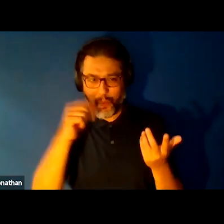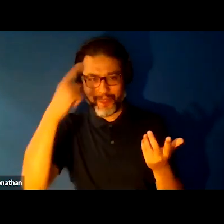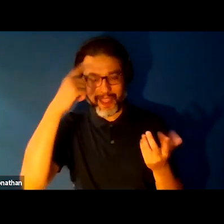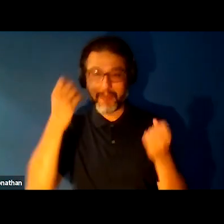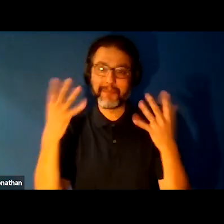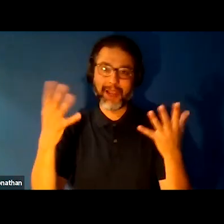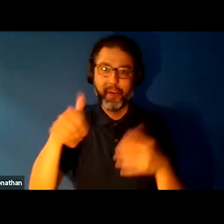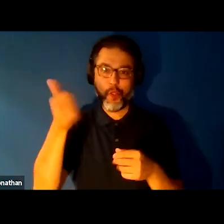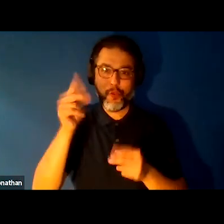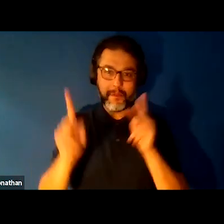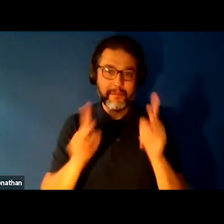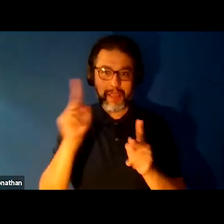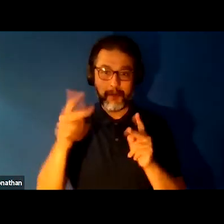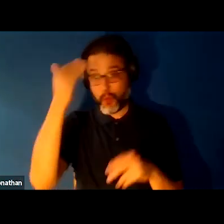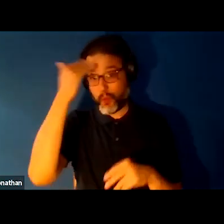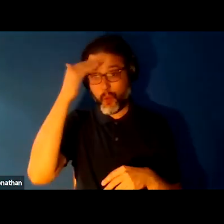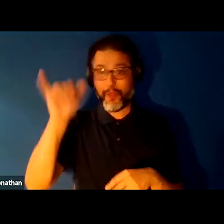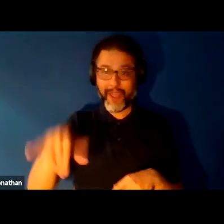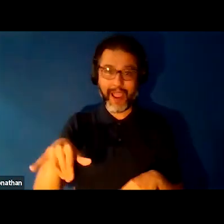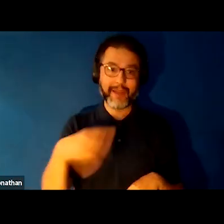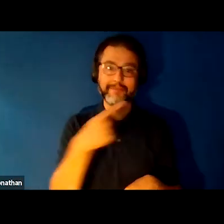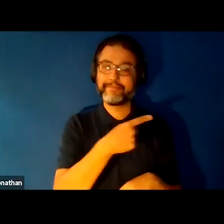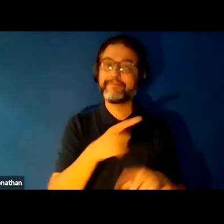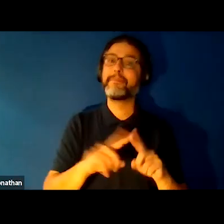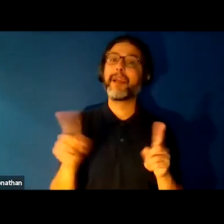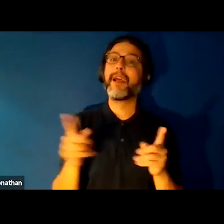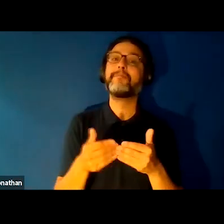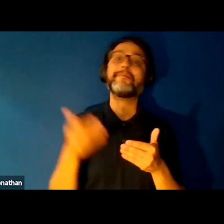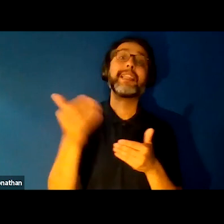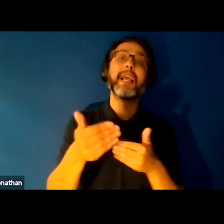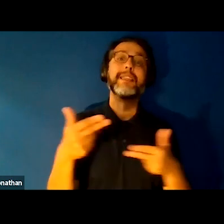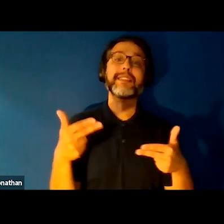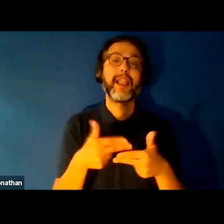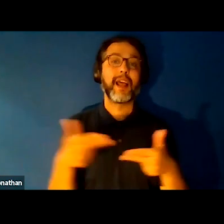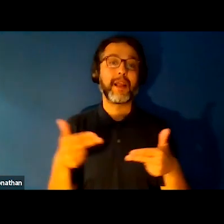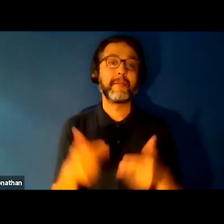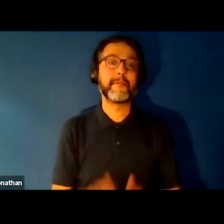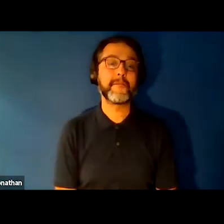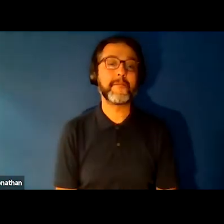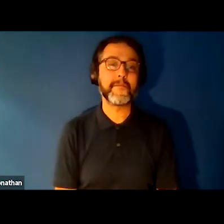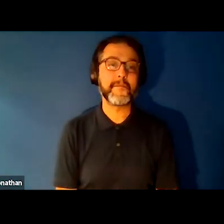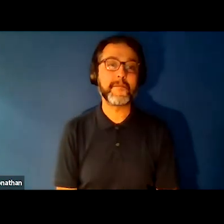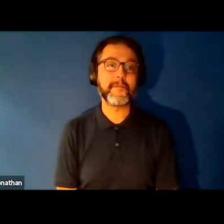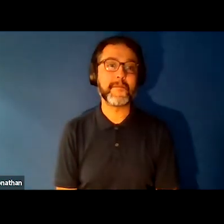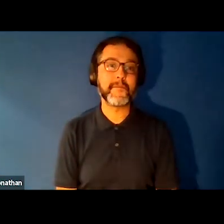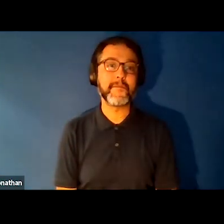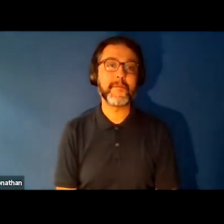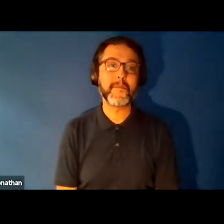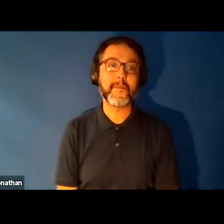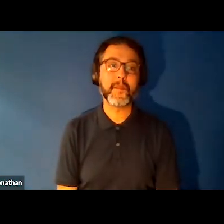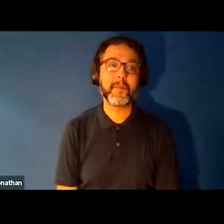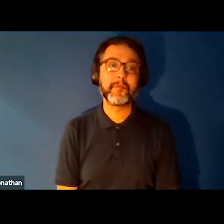But what I would say is that – next slide –